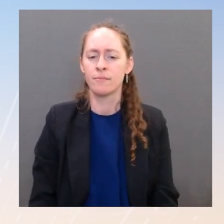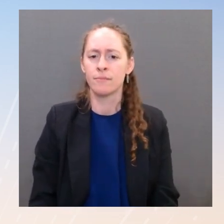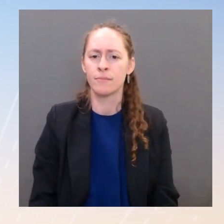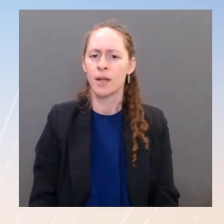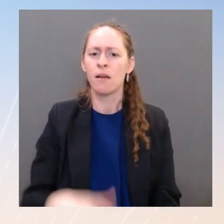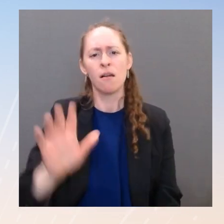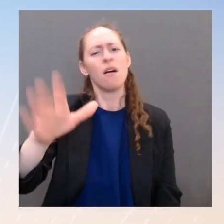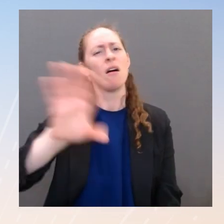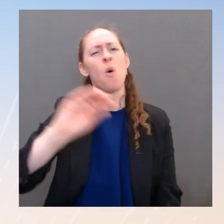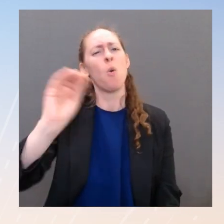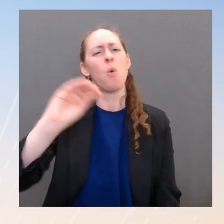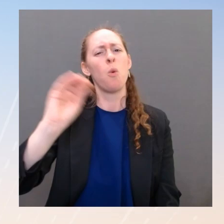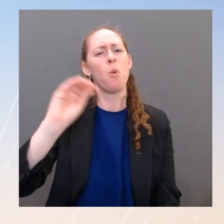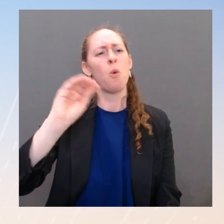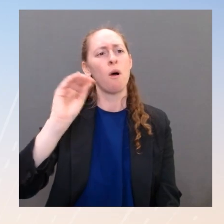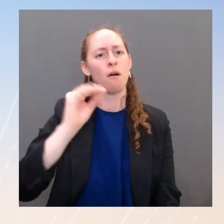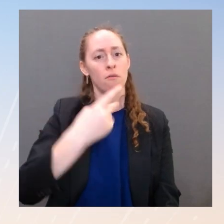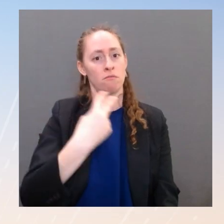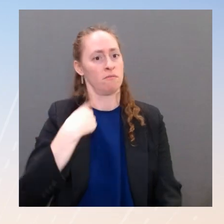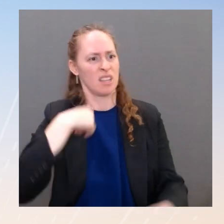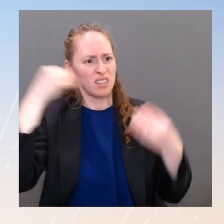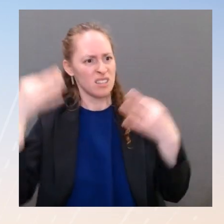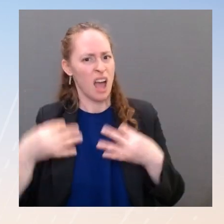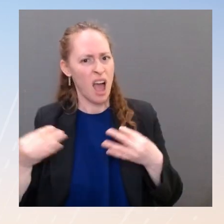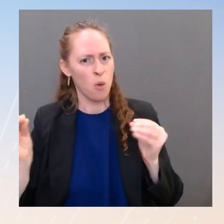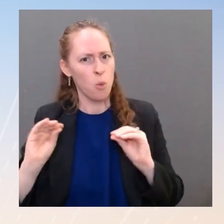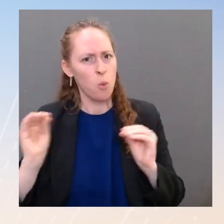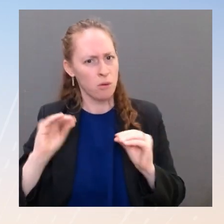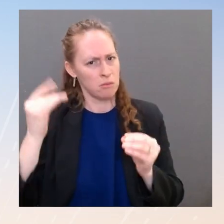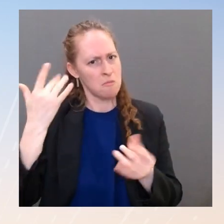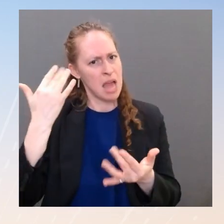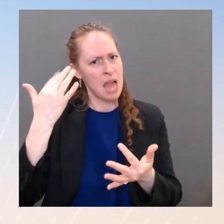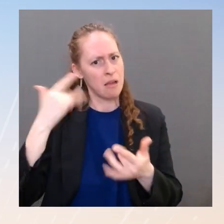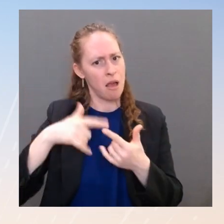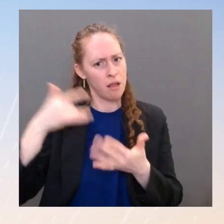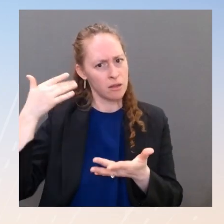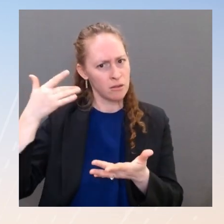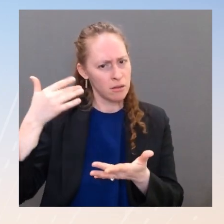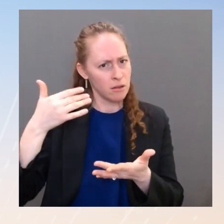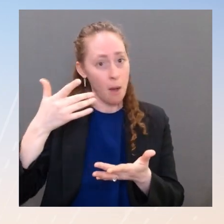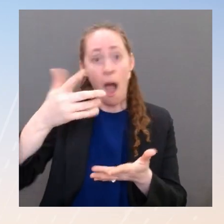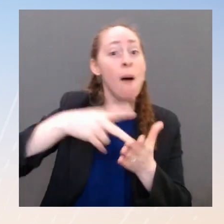is that is the timeline by -- through which the pause on student debt is -- goes through.